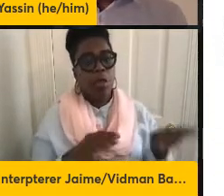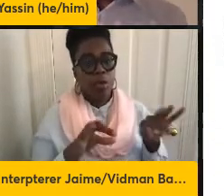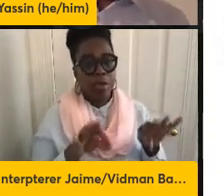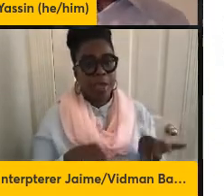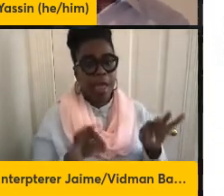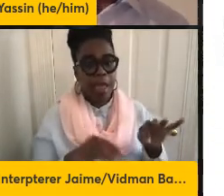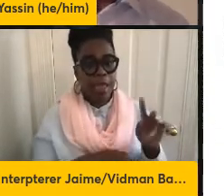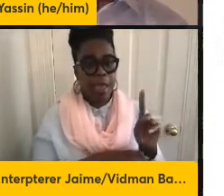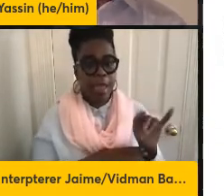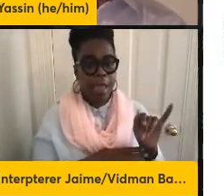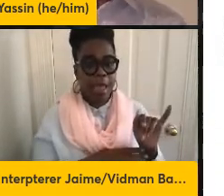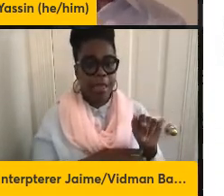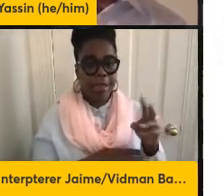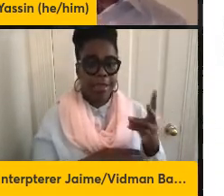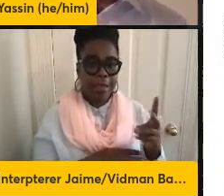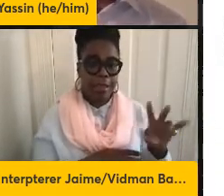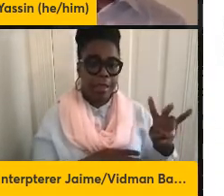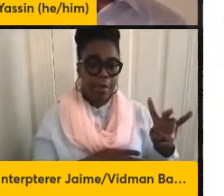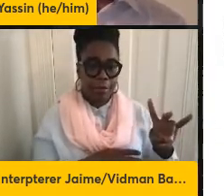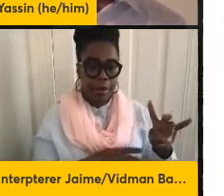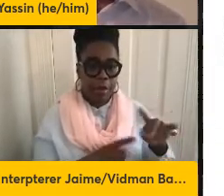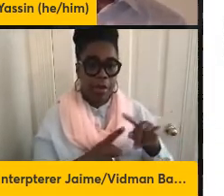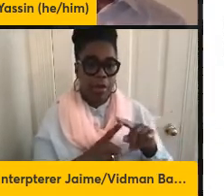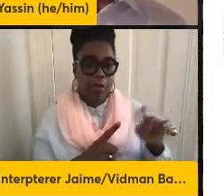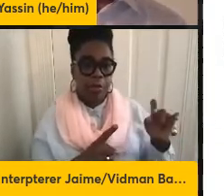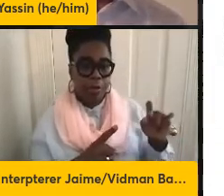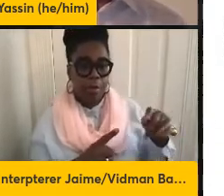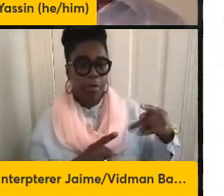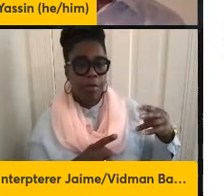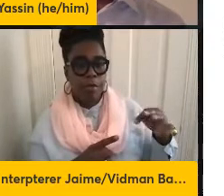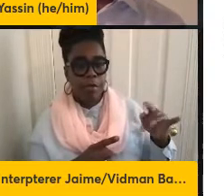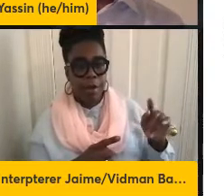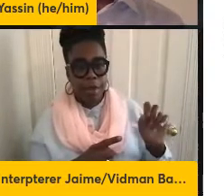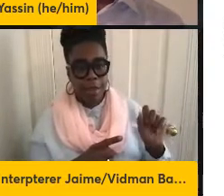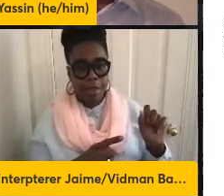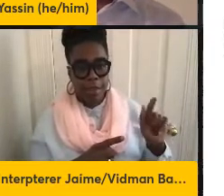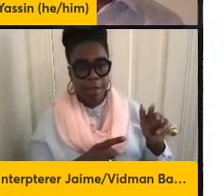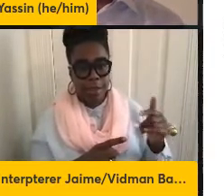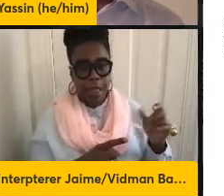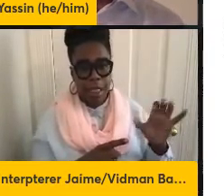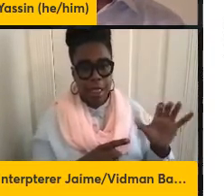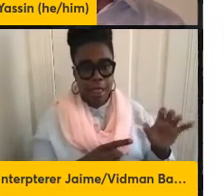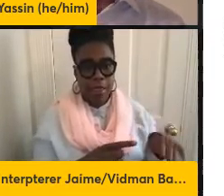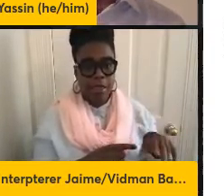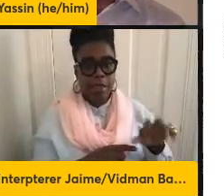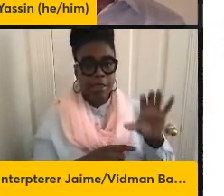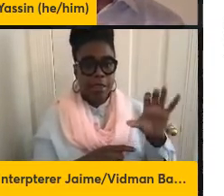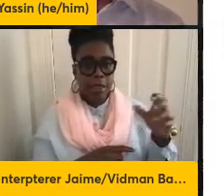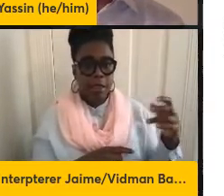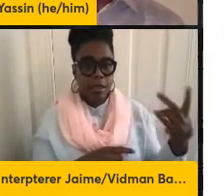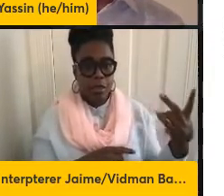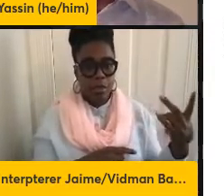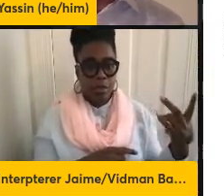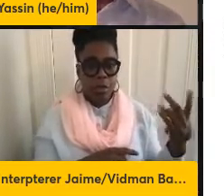which is a transcription factor expressed by proliferating cells and at steady state ILC tools, which is known in the literature,